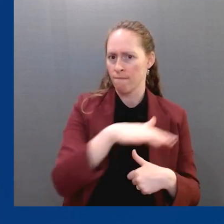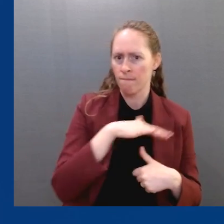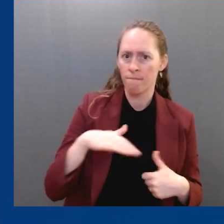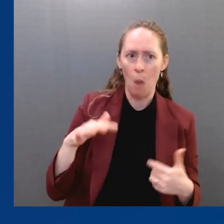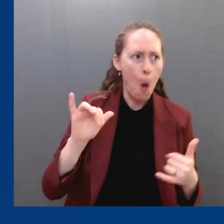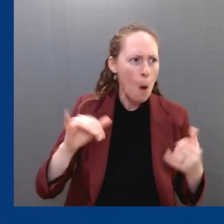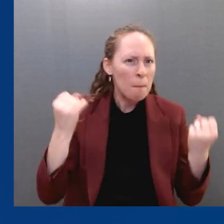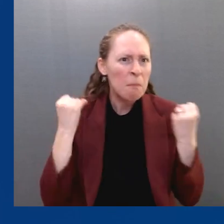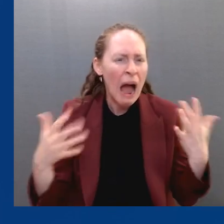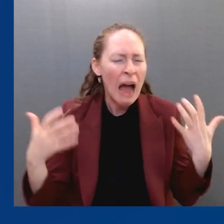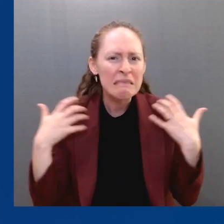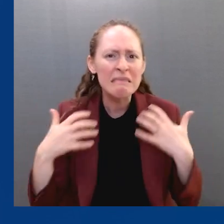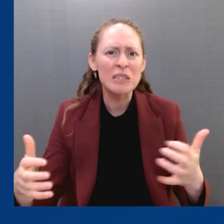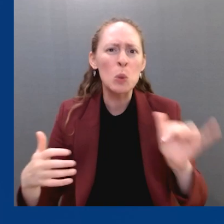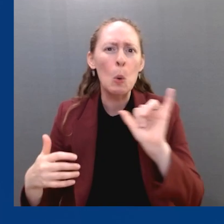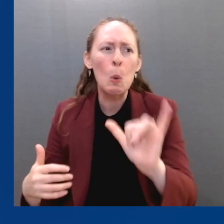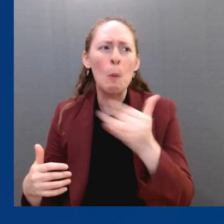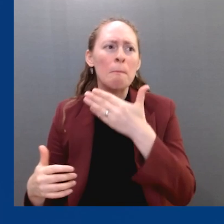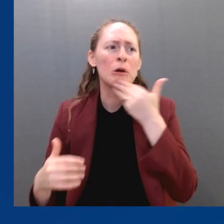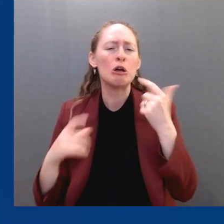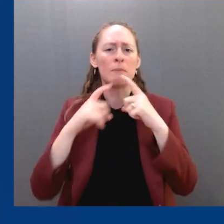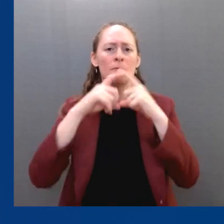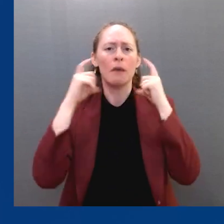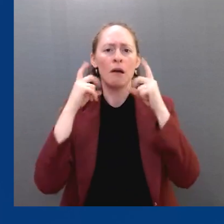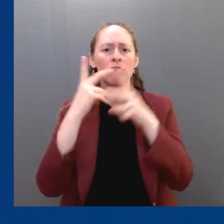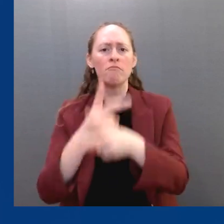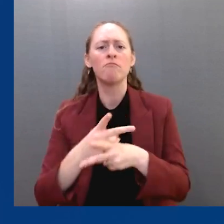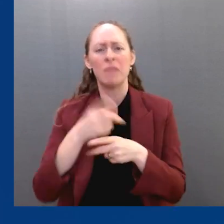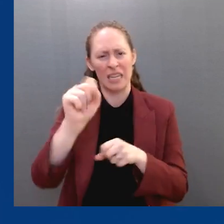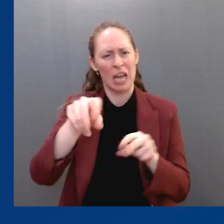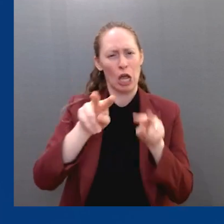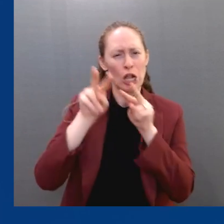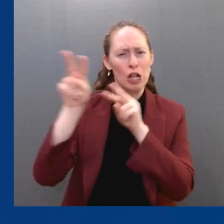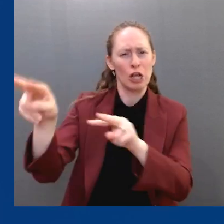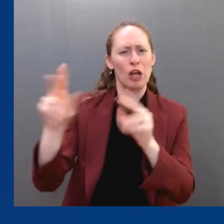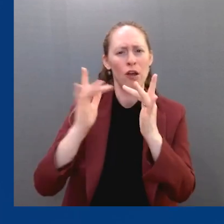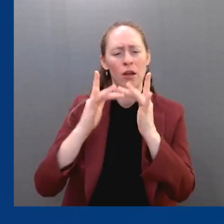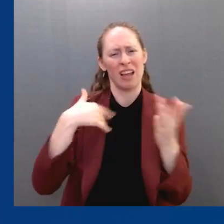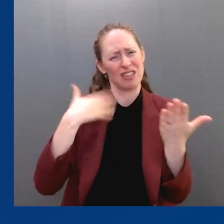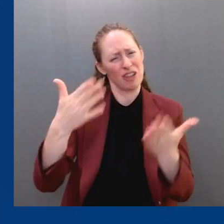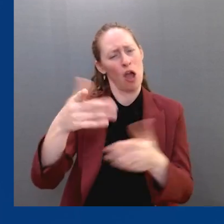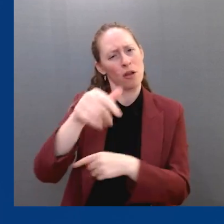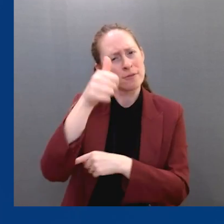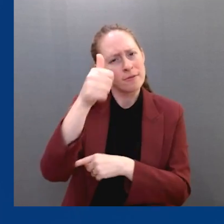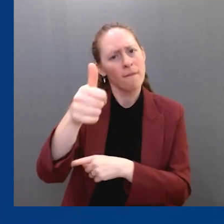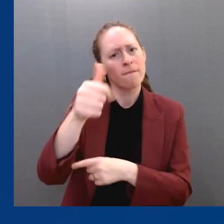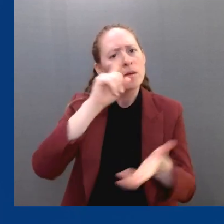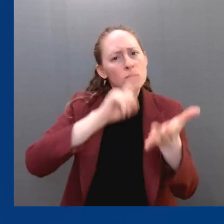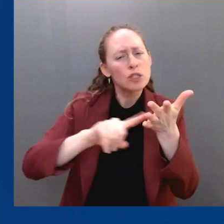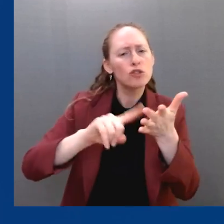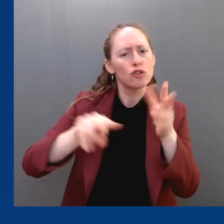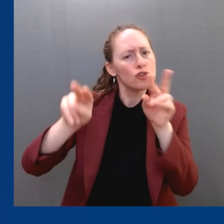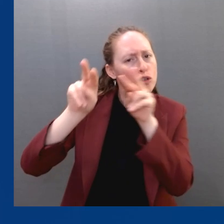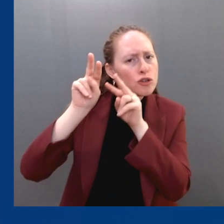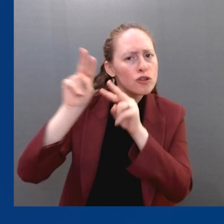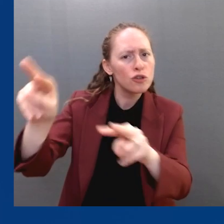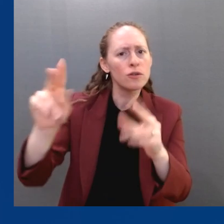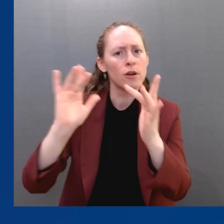to find their level of COVID-19 in their community and to find places where masking is available or masks are available.